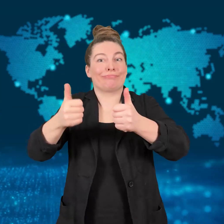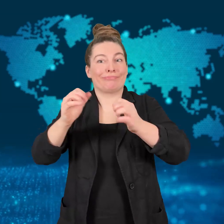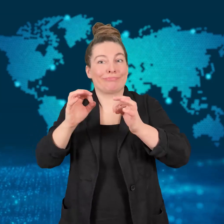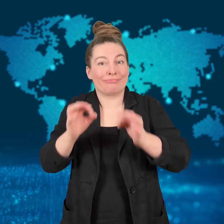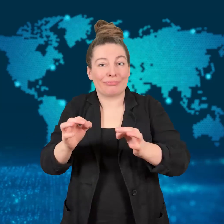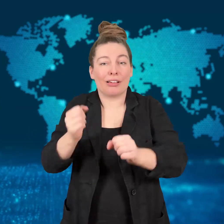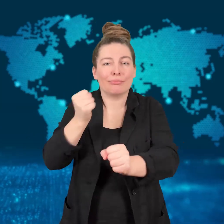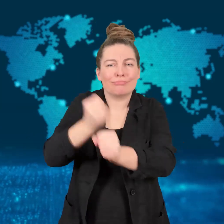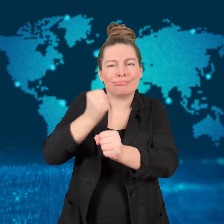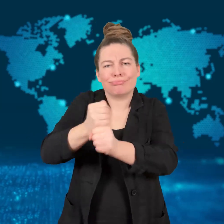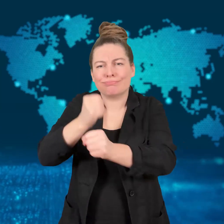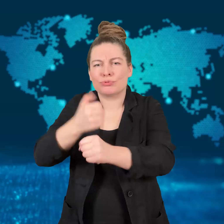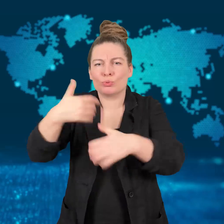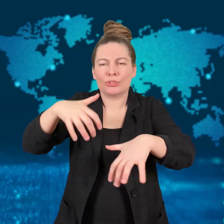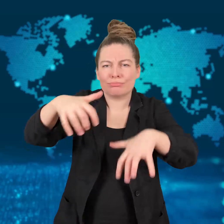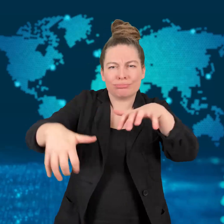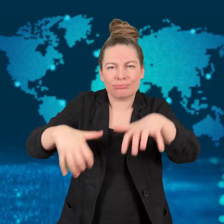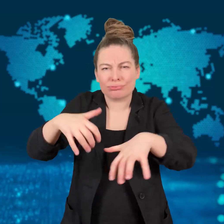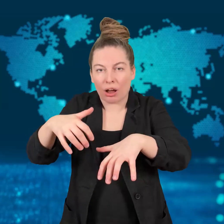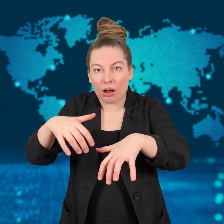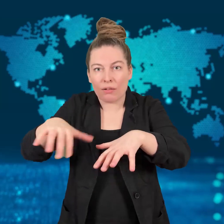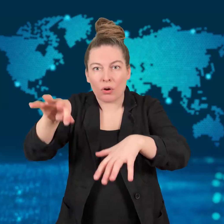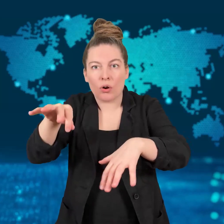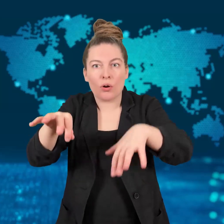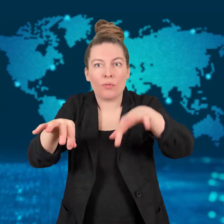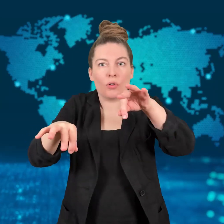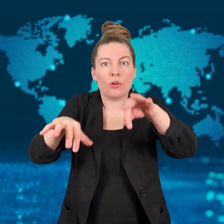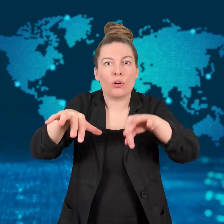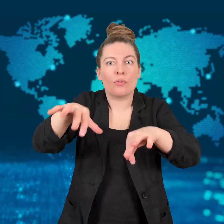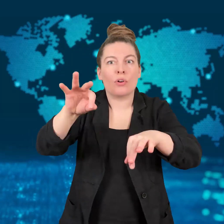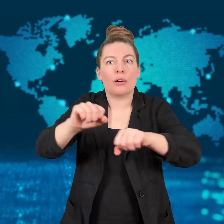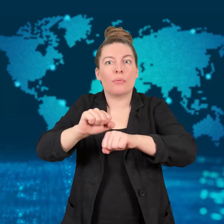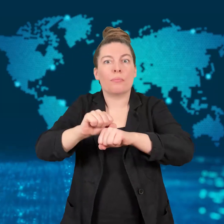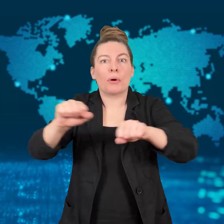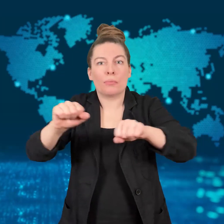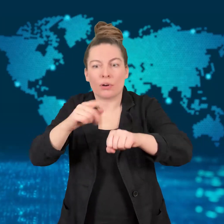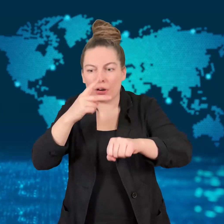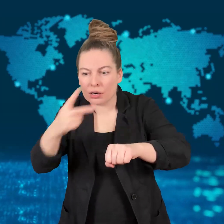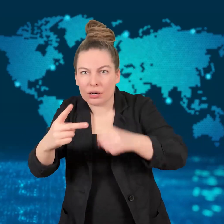When they were found, bomb disposal experts